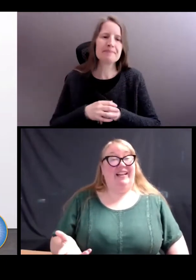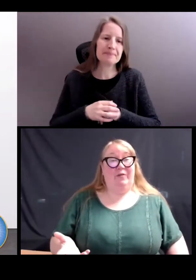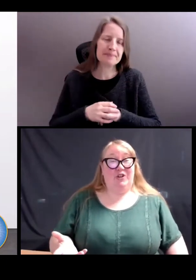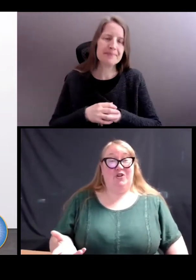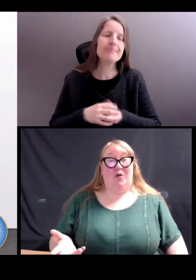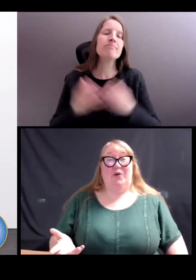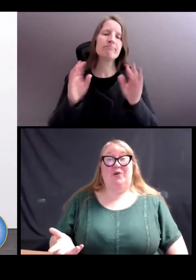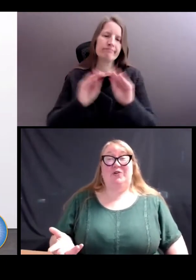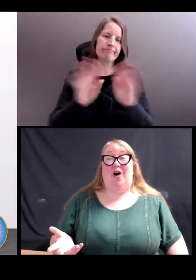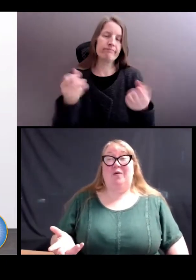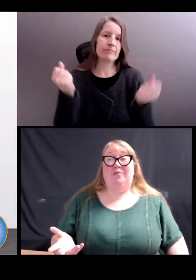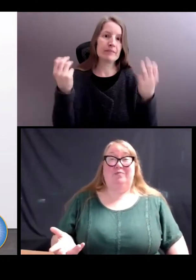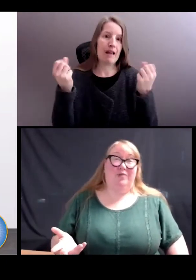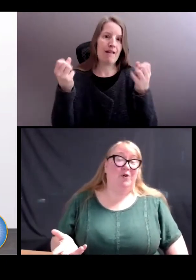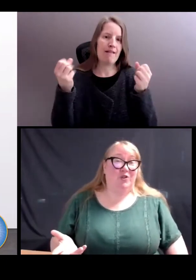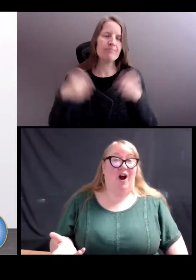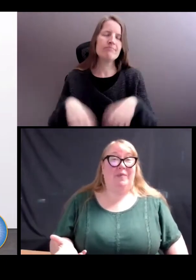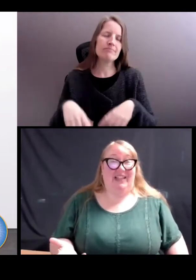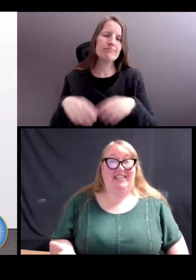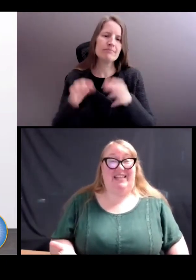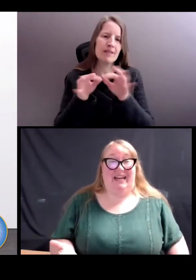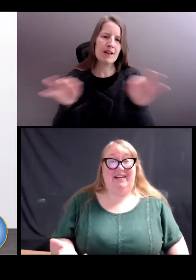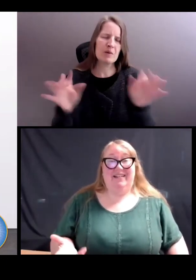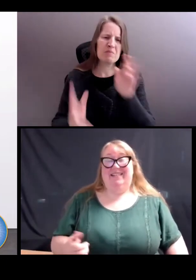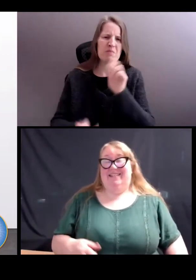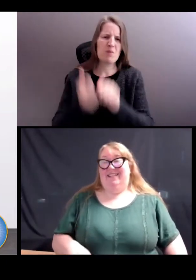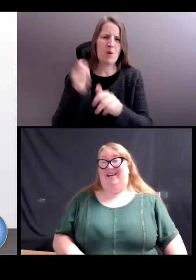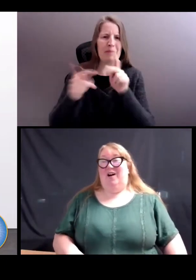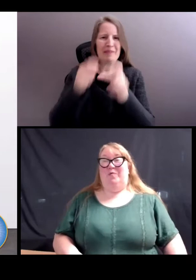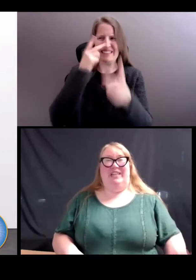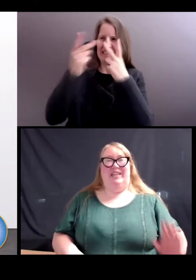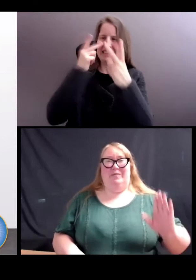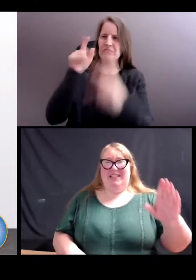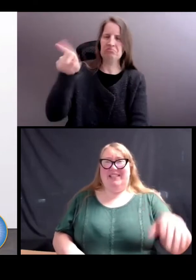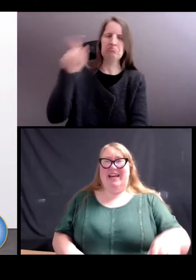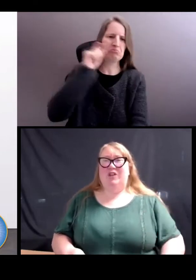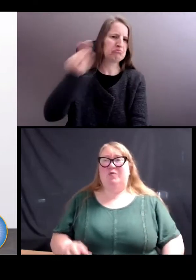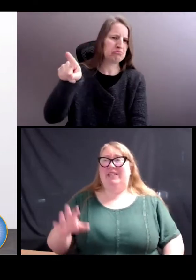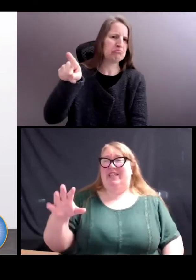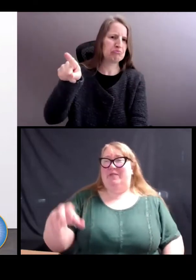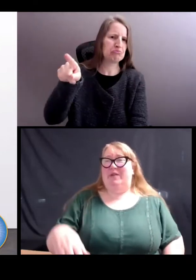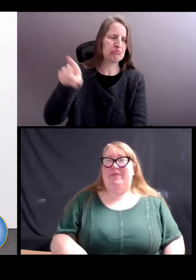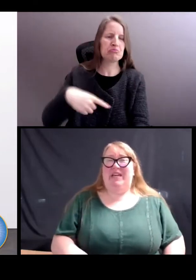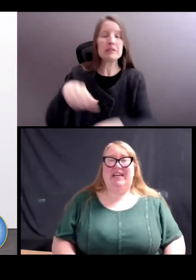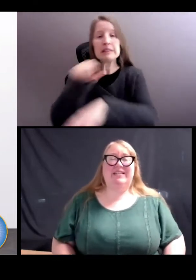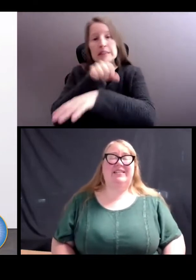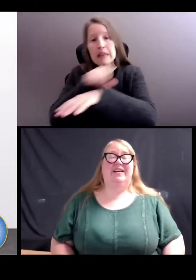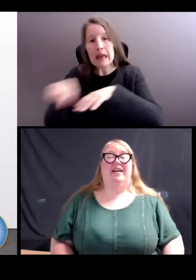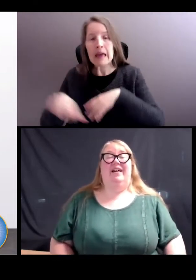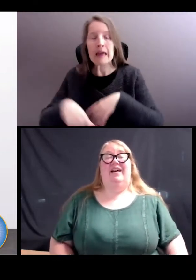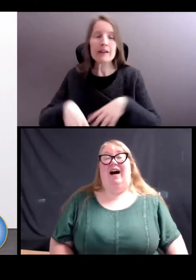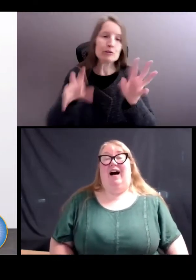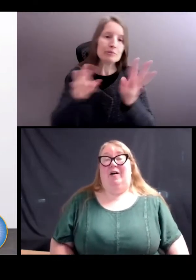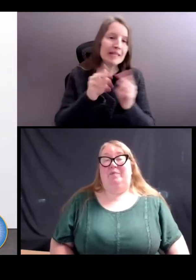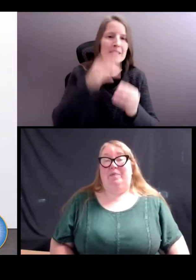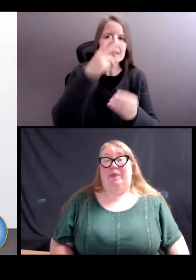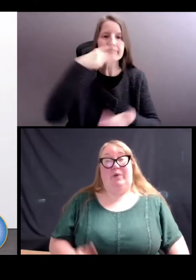sign language interpreters are the most commonly seen We see them on stage we see them in meetings